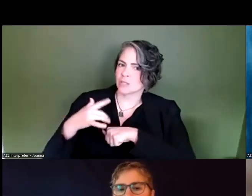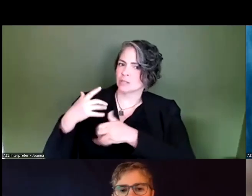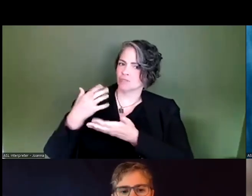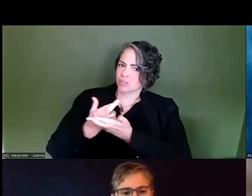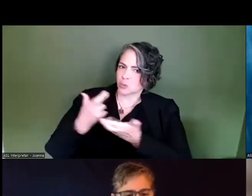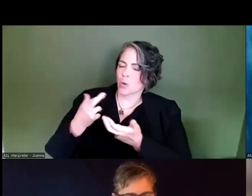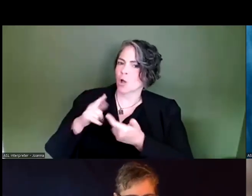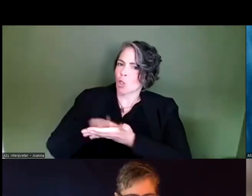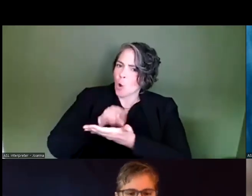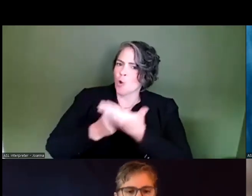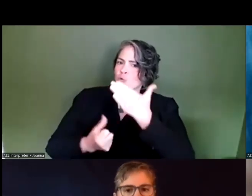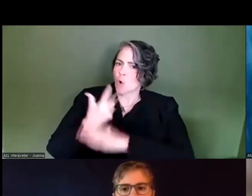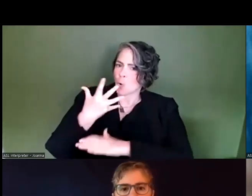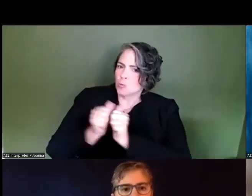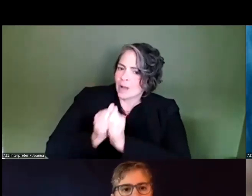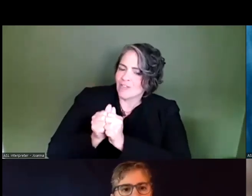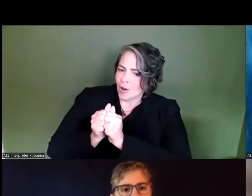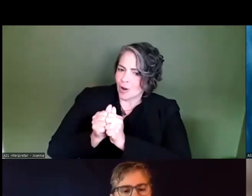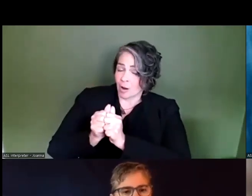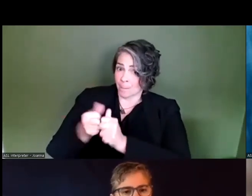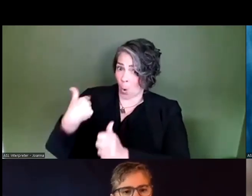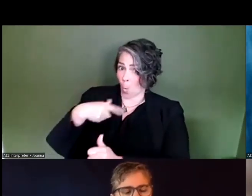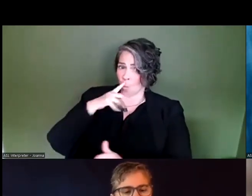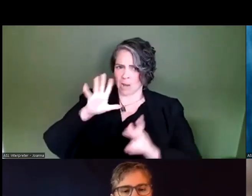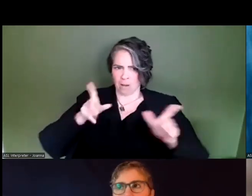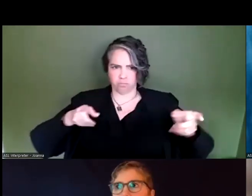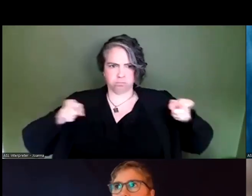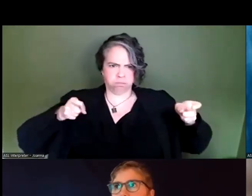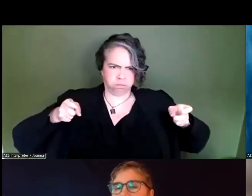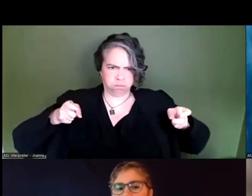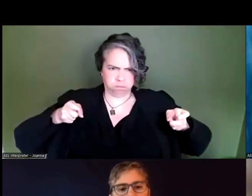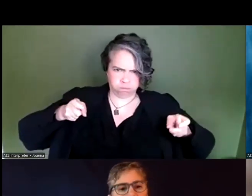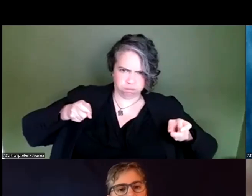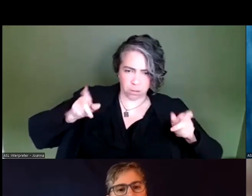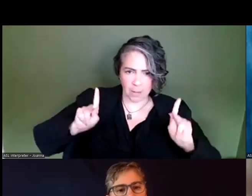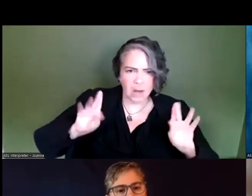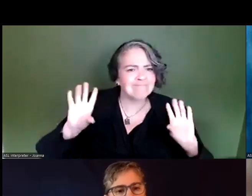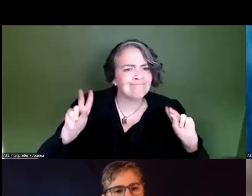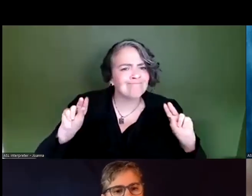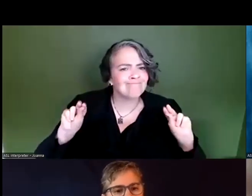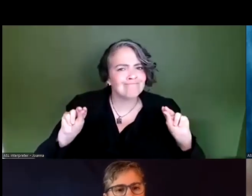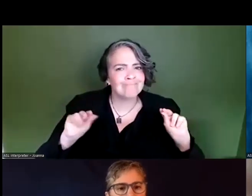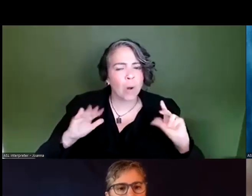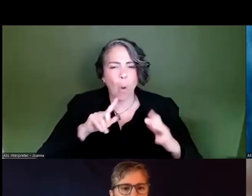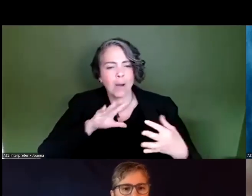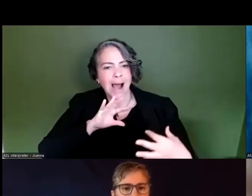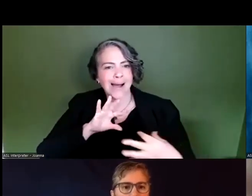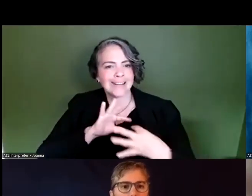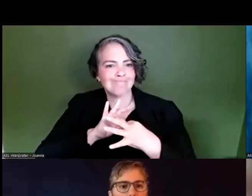not trying to have power over. We're trying to connect and support one another to, I guess,